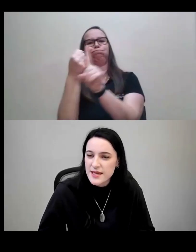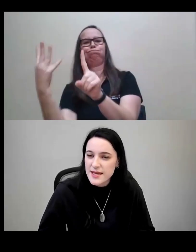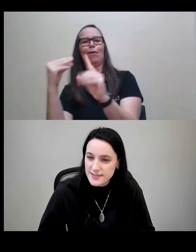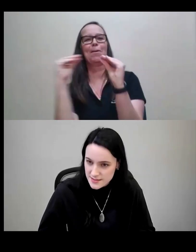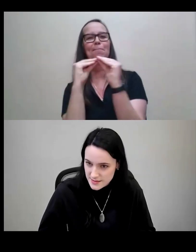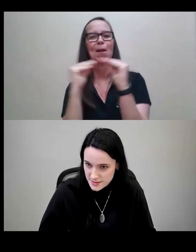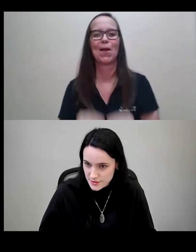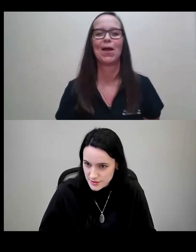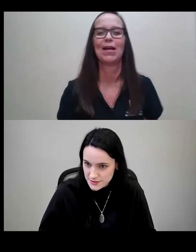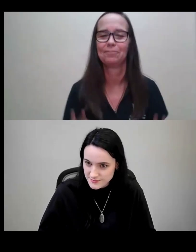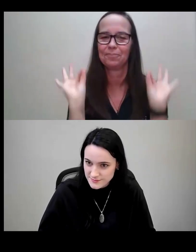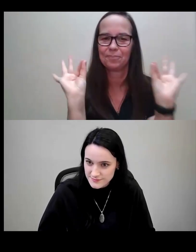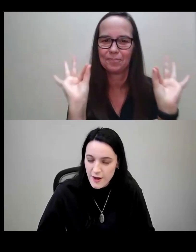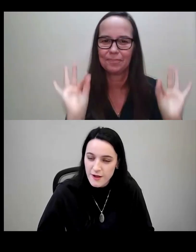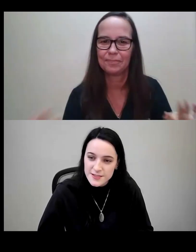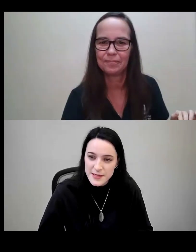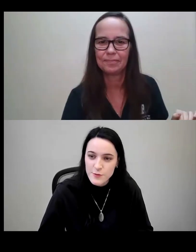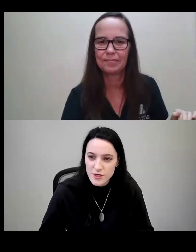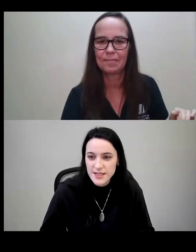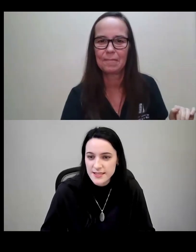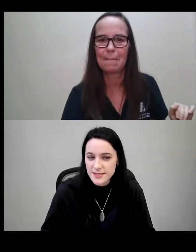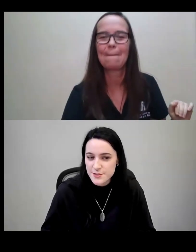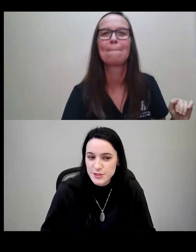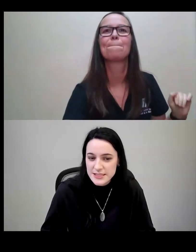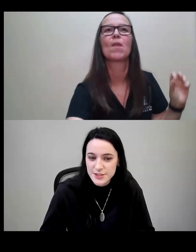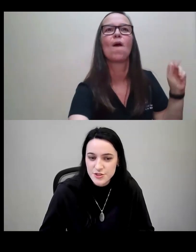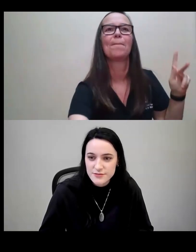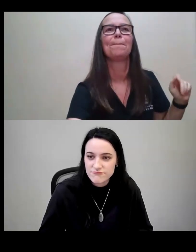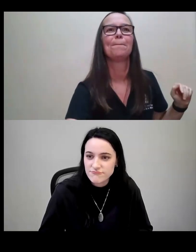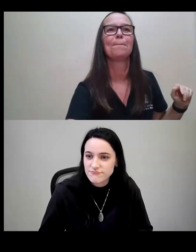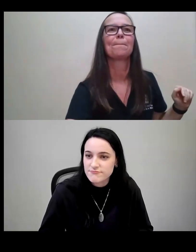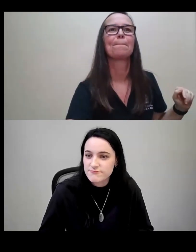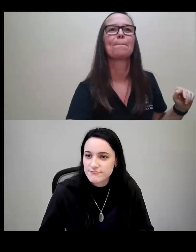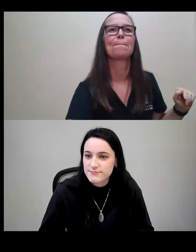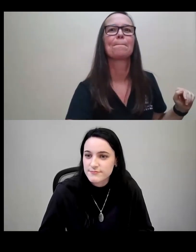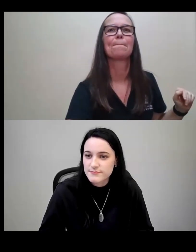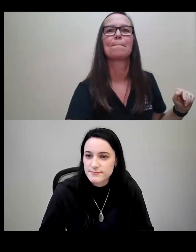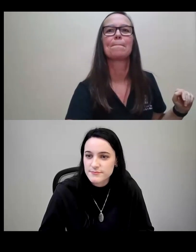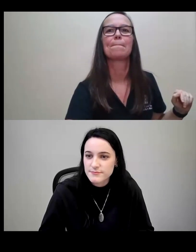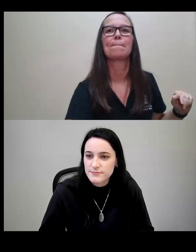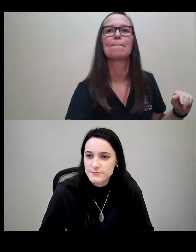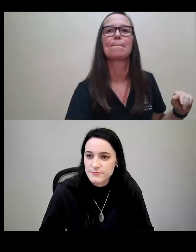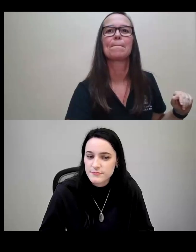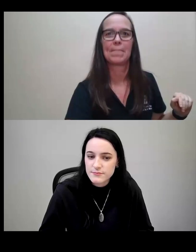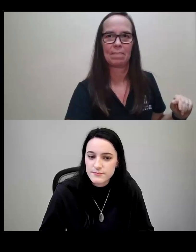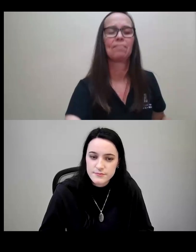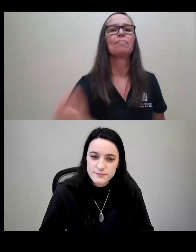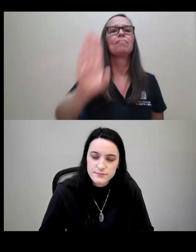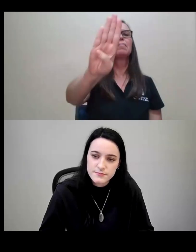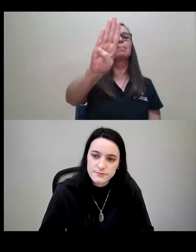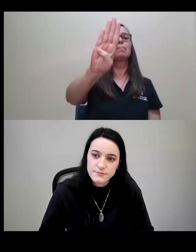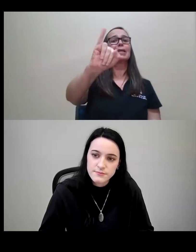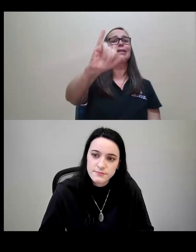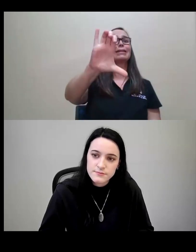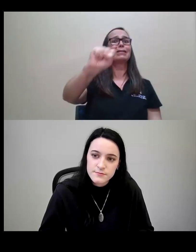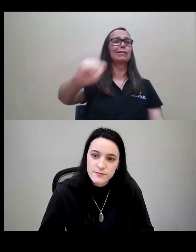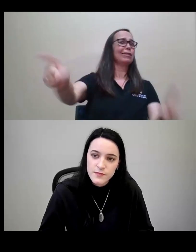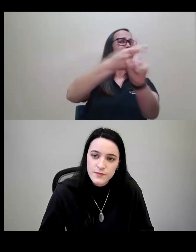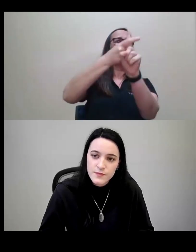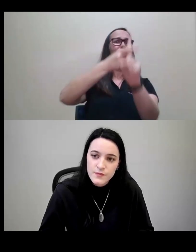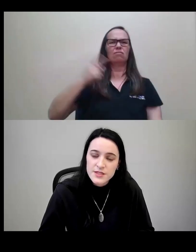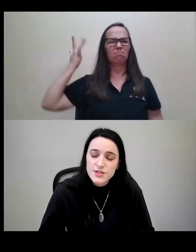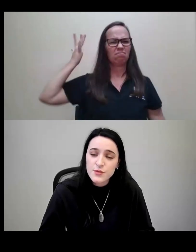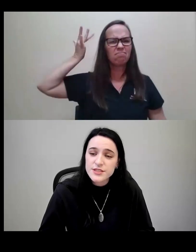do we connect the two? I'll expand more on that in this presentation.